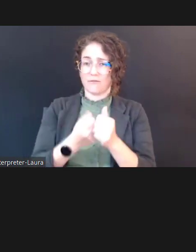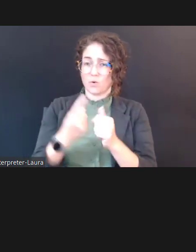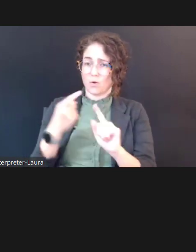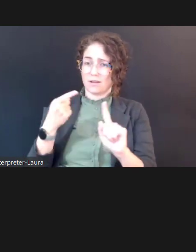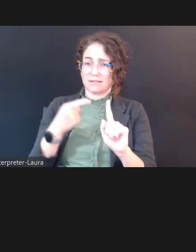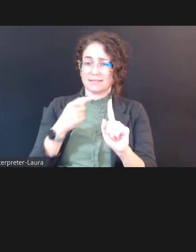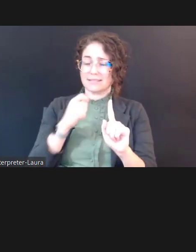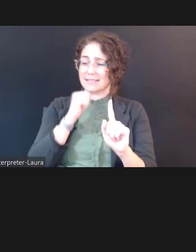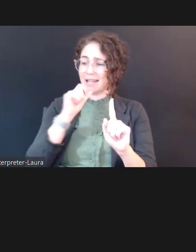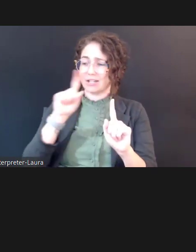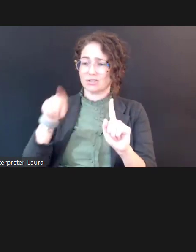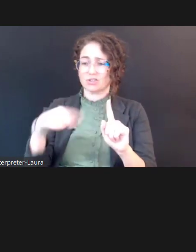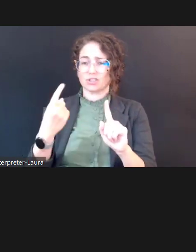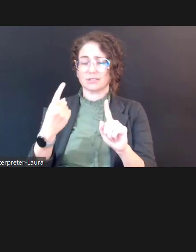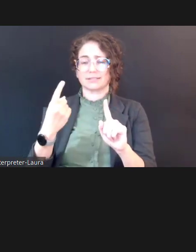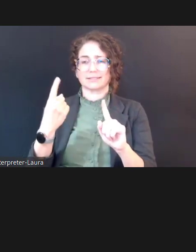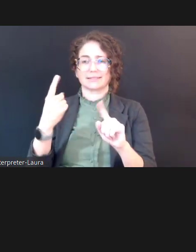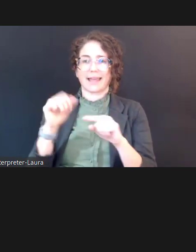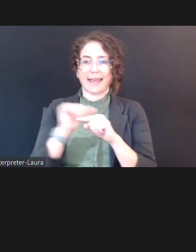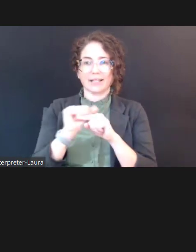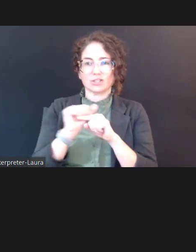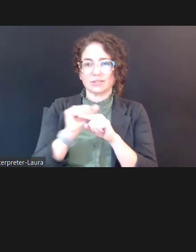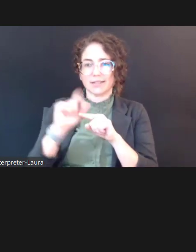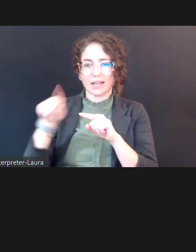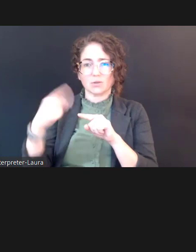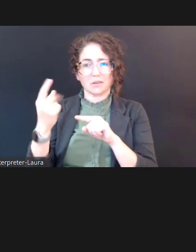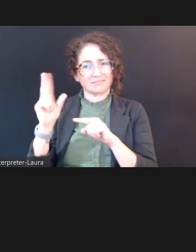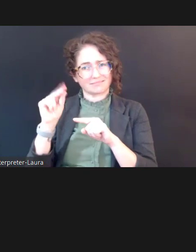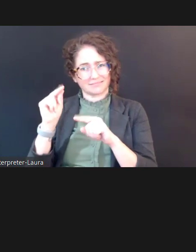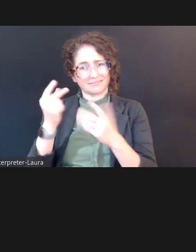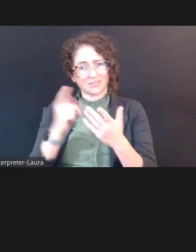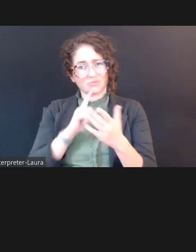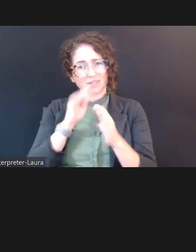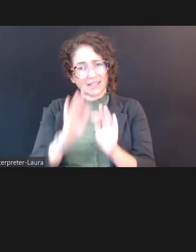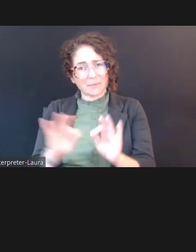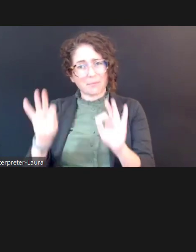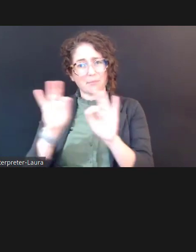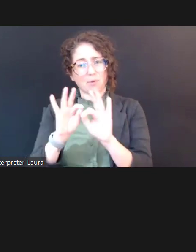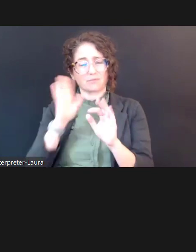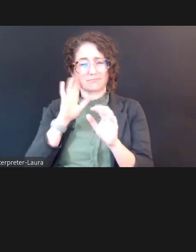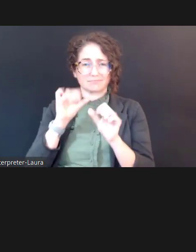This is really important to stay on top of.